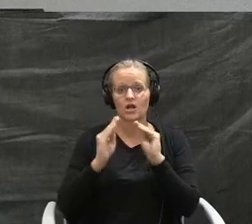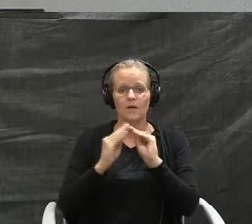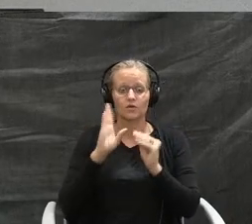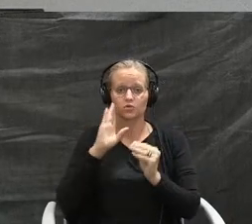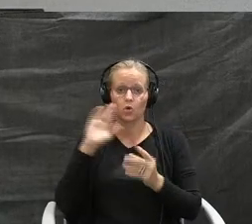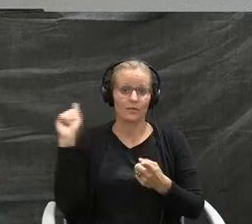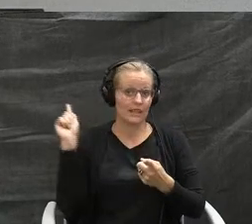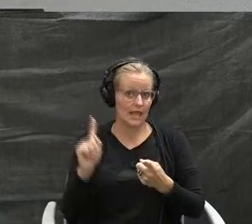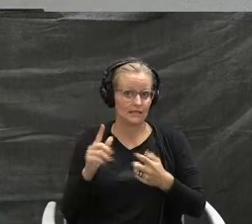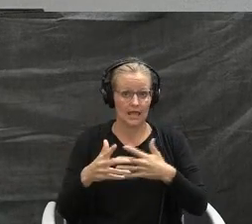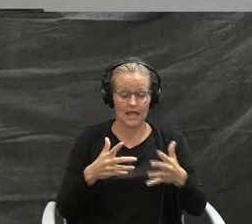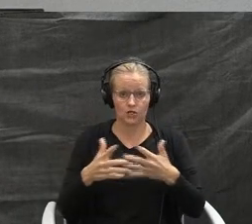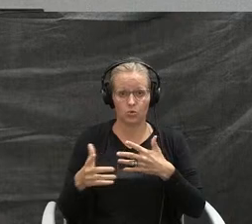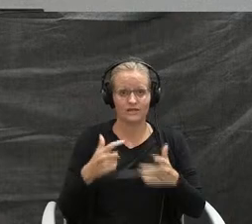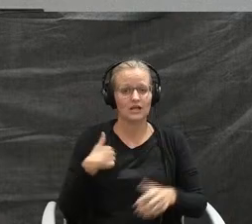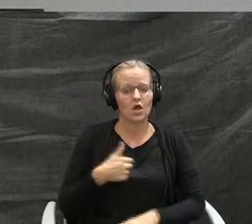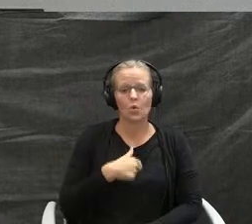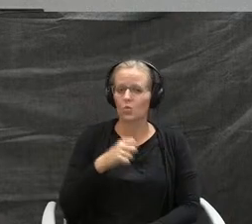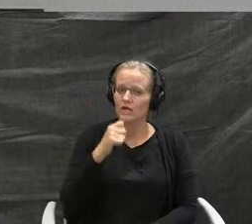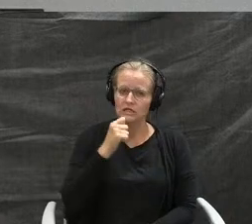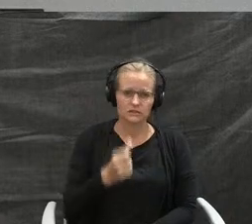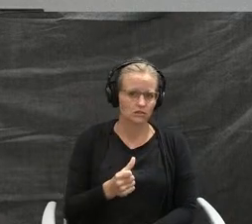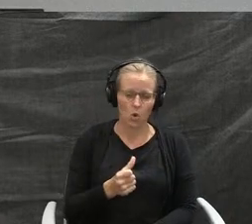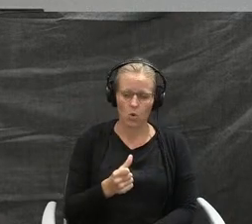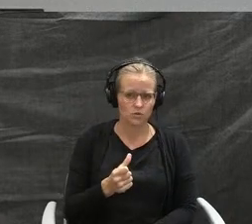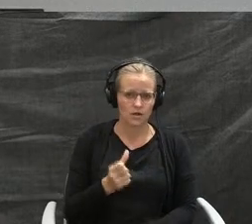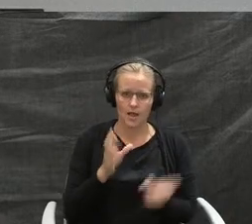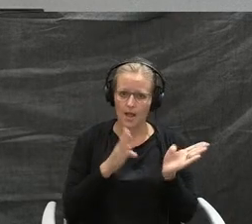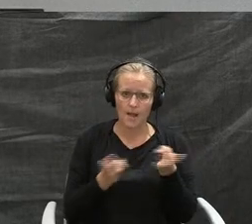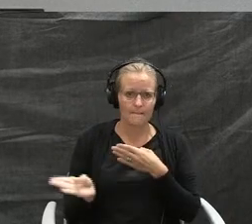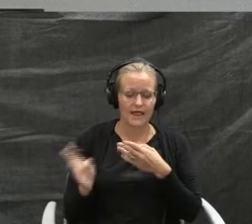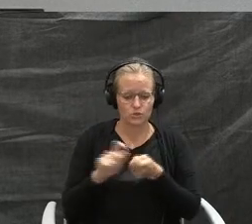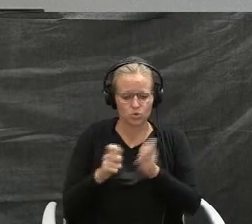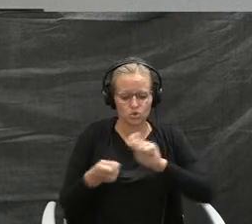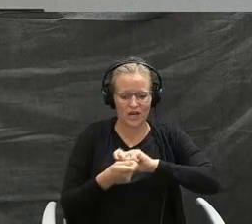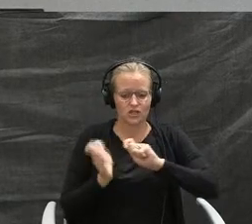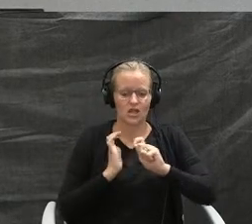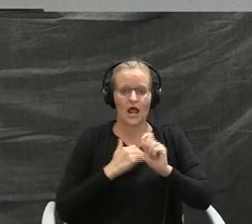model at all or taking in more students or having the more days